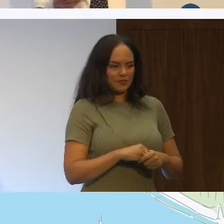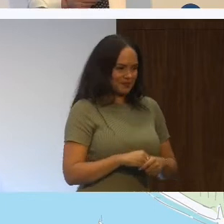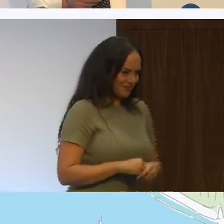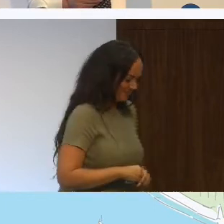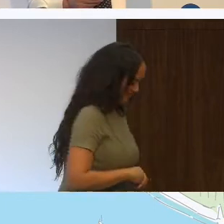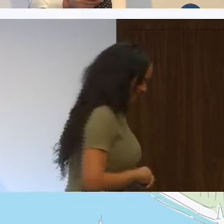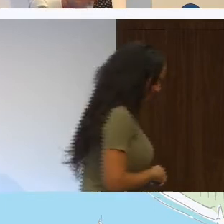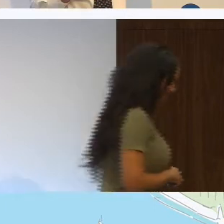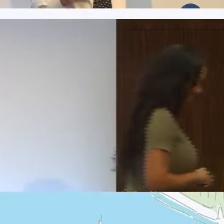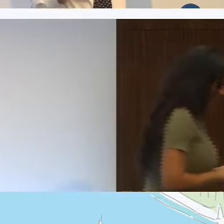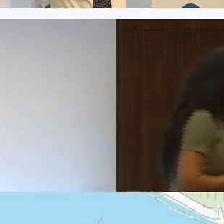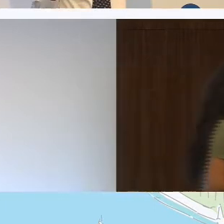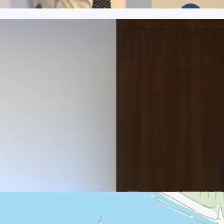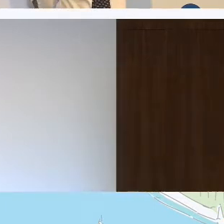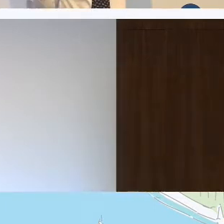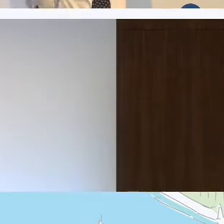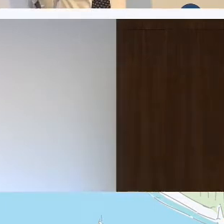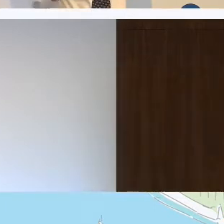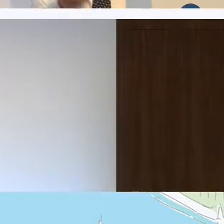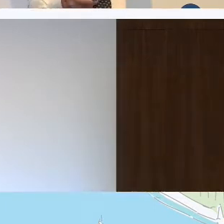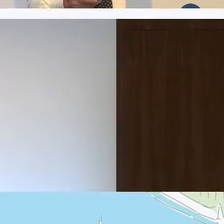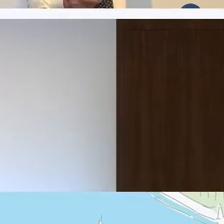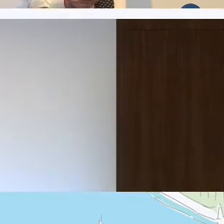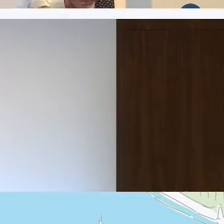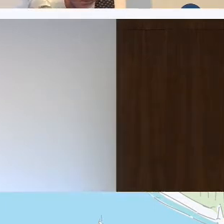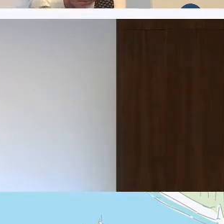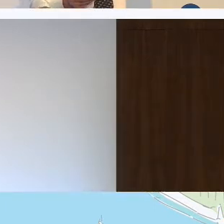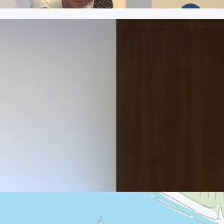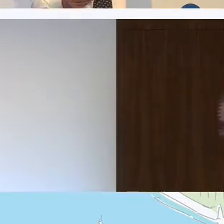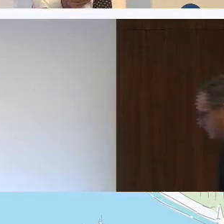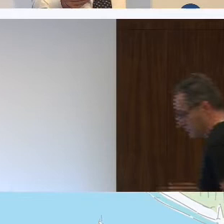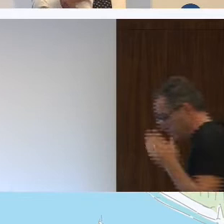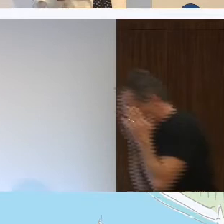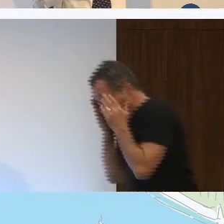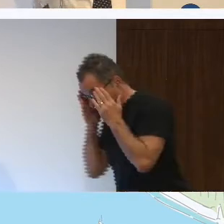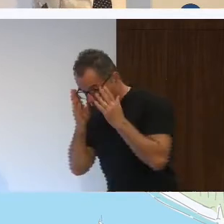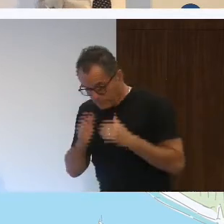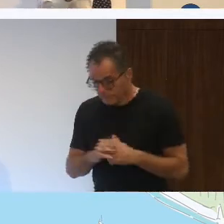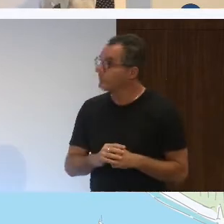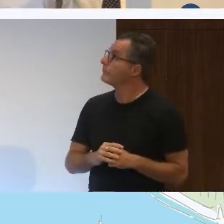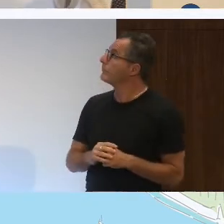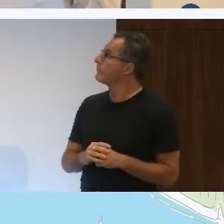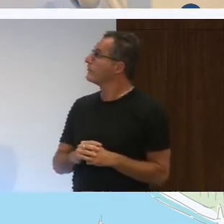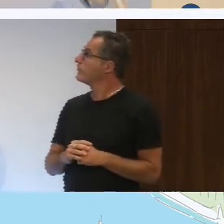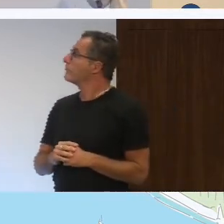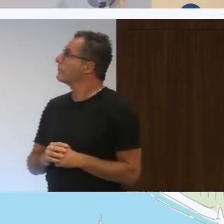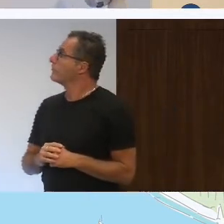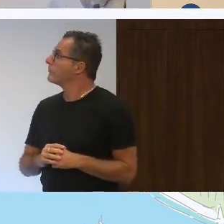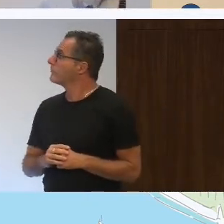there is Avimovig, Ajovy and Emgality and Vyepti is the I.V version.